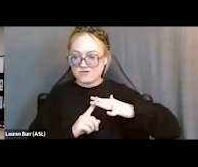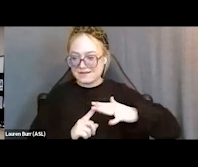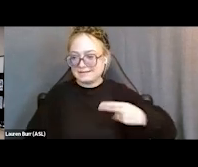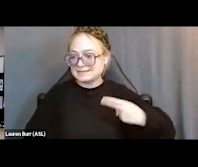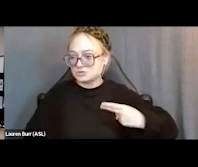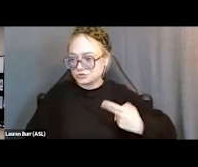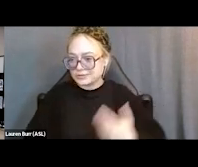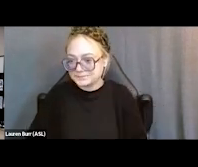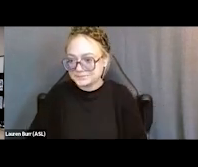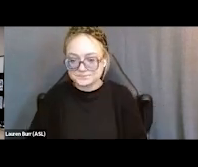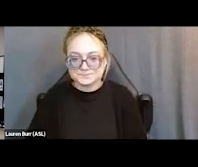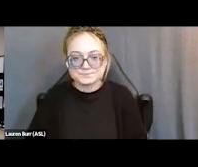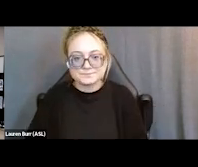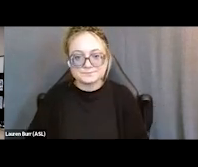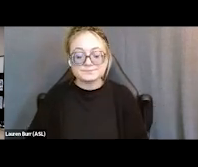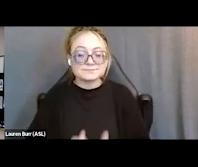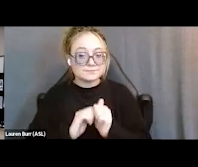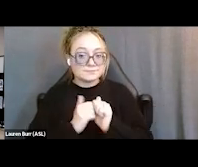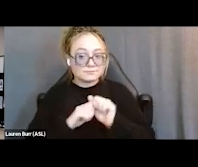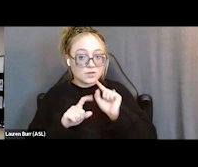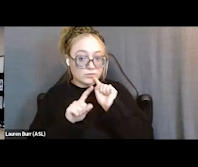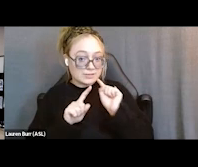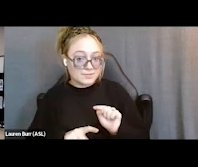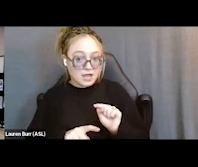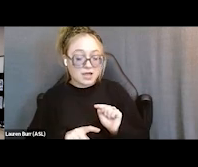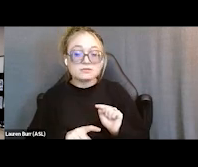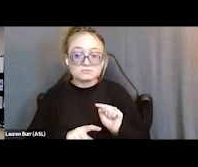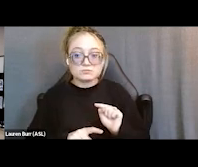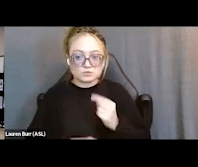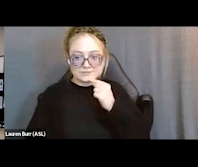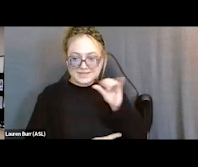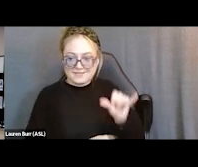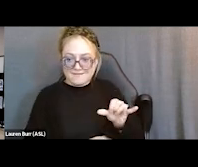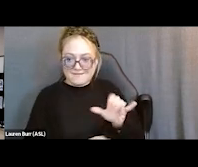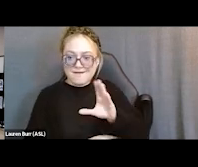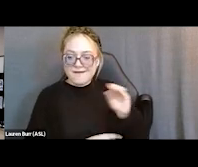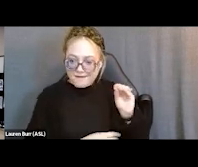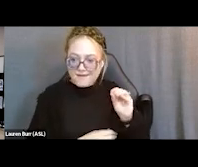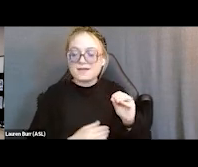A way to respond to this is to say just that and also to validate with action.